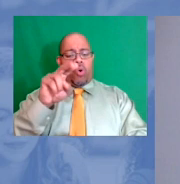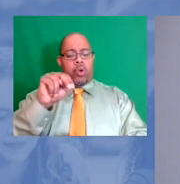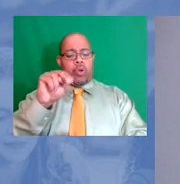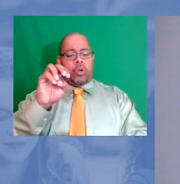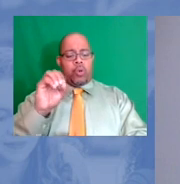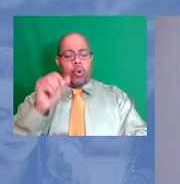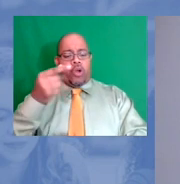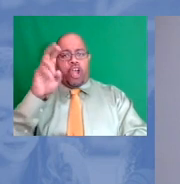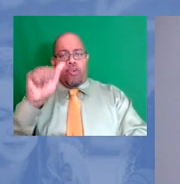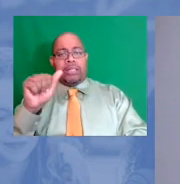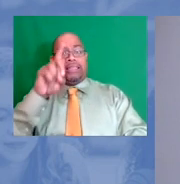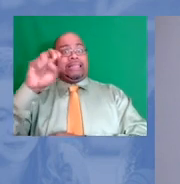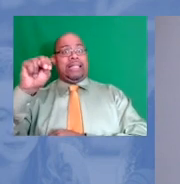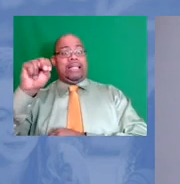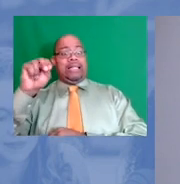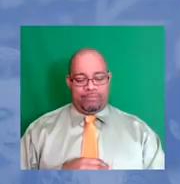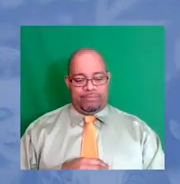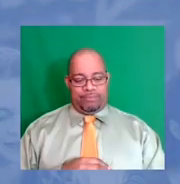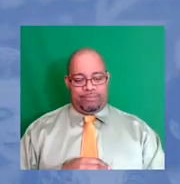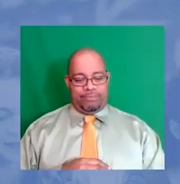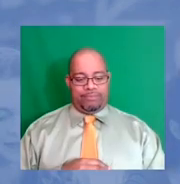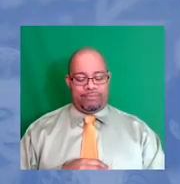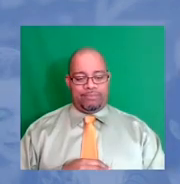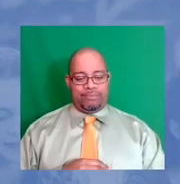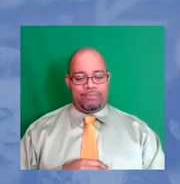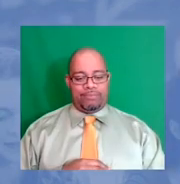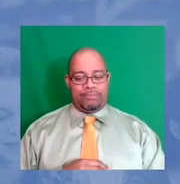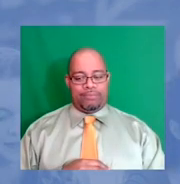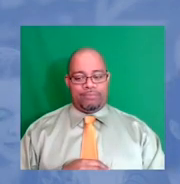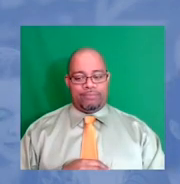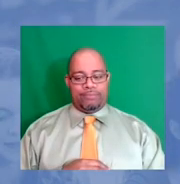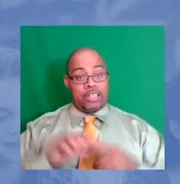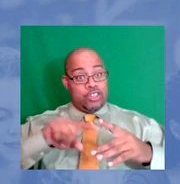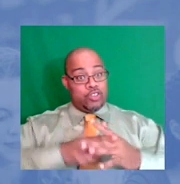A MOMENT. THANK YOU, EVERYBODY FOR BEING HERE. AND I'LL INTRODUCE YOU AS WE GET GOING. I'M GOING TO START ACTUALLY WITH DR. NOGUERA.